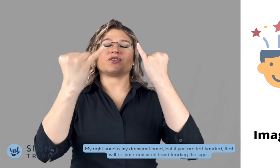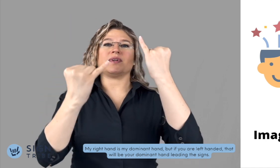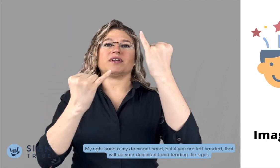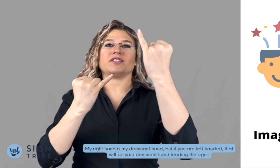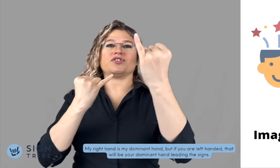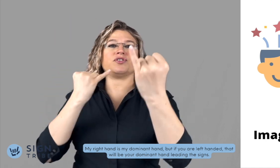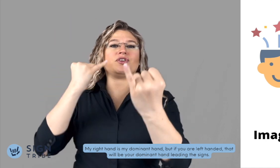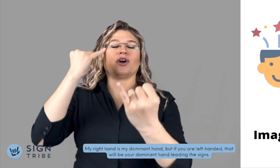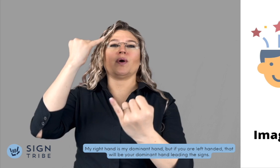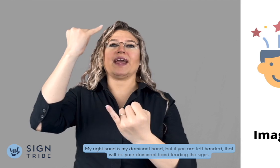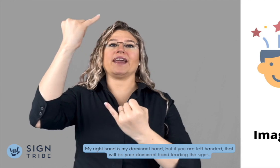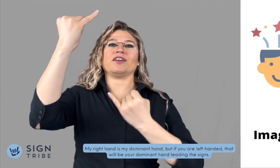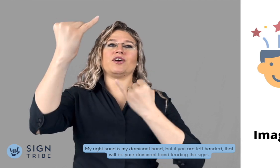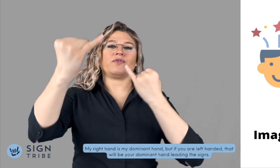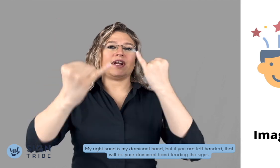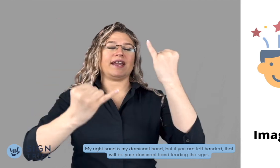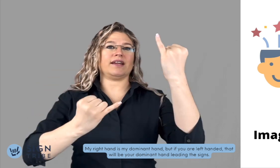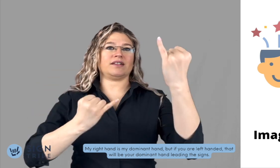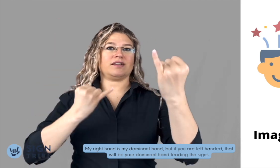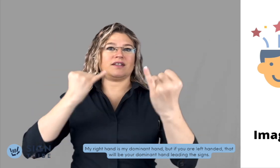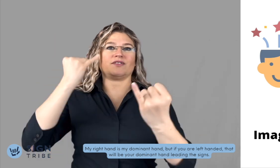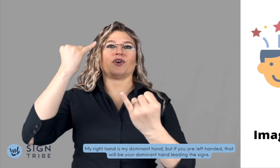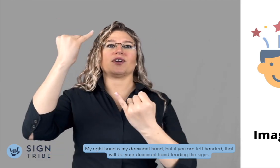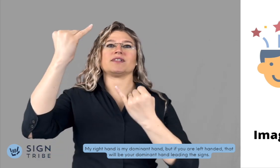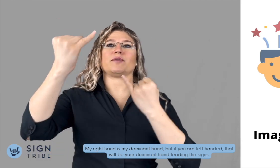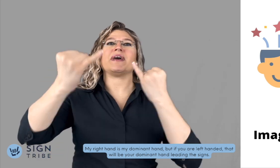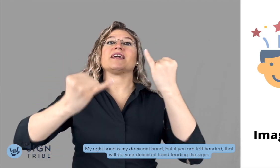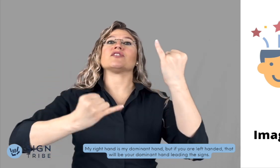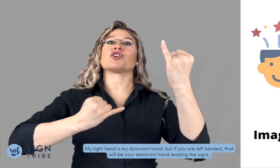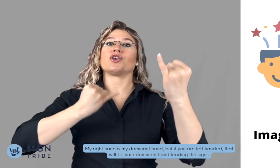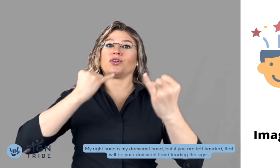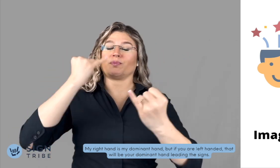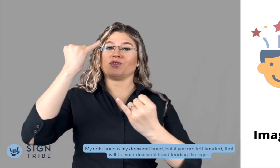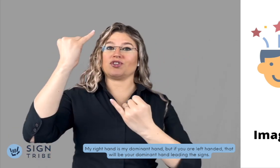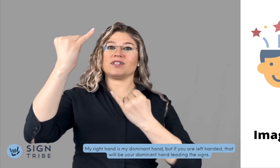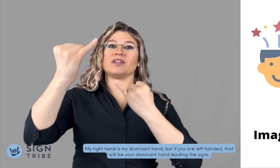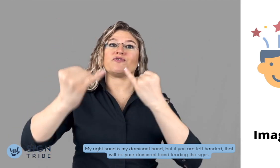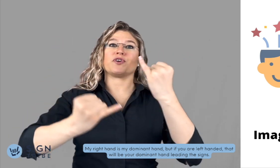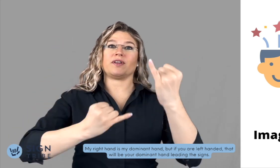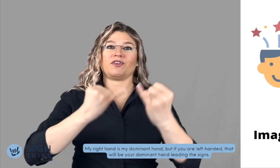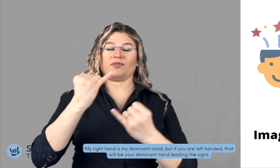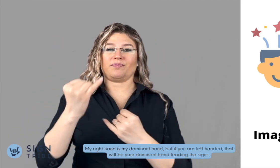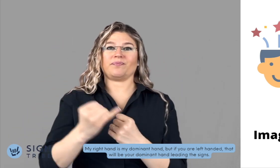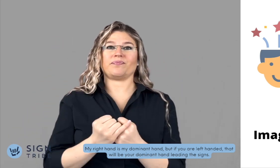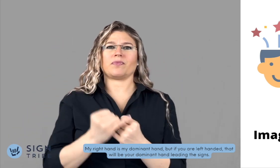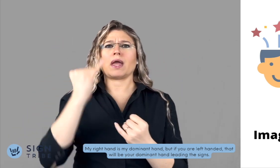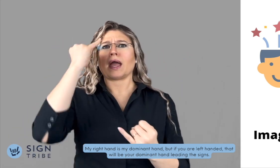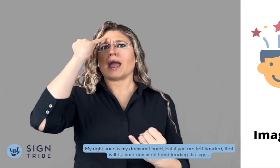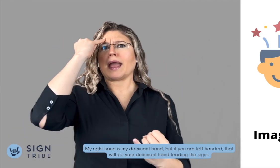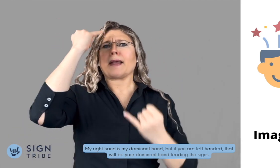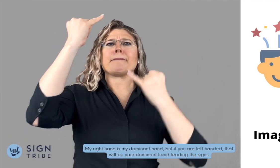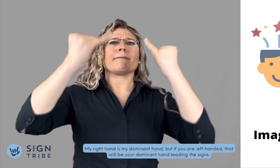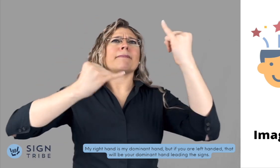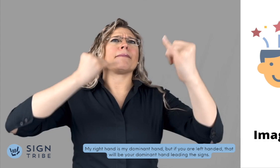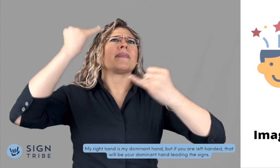going to go hand over hand as far as like making circular motions in front of you.